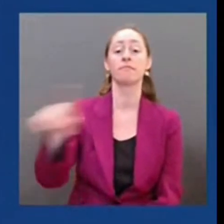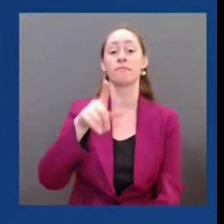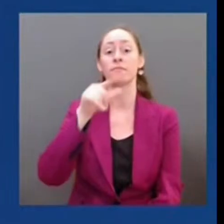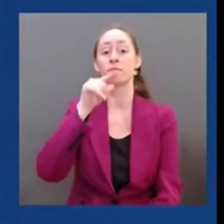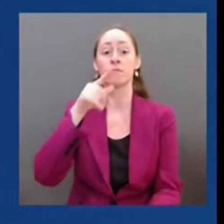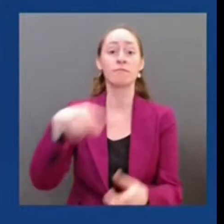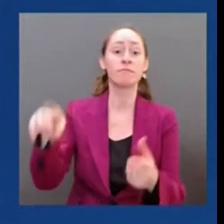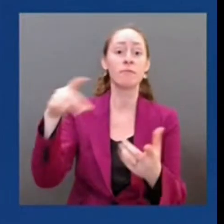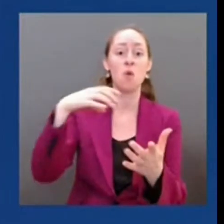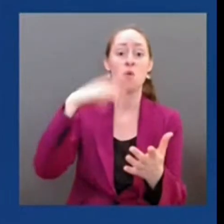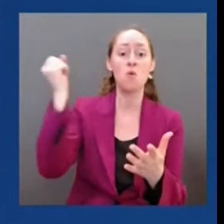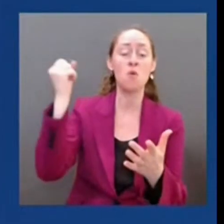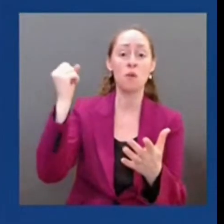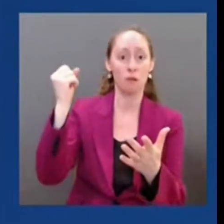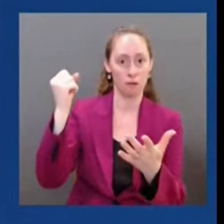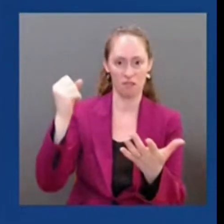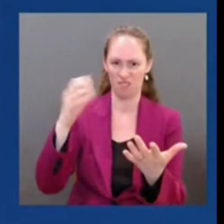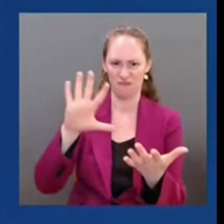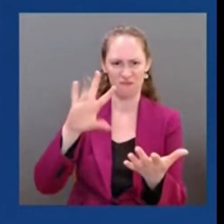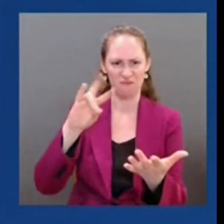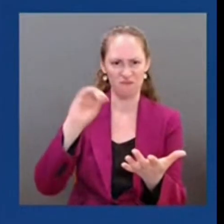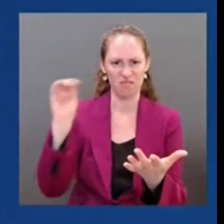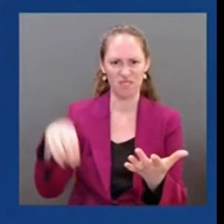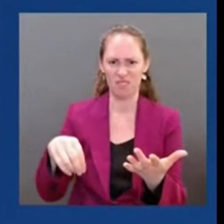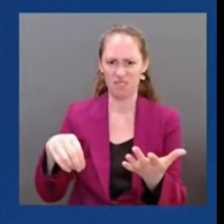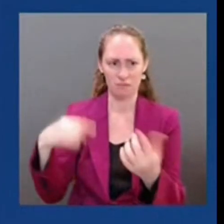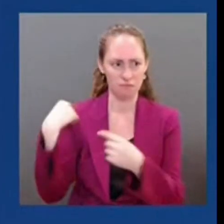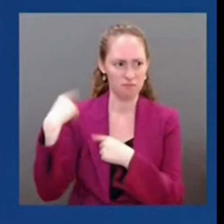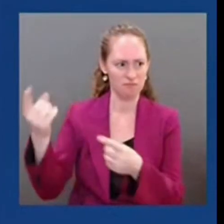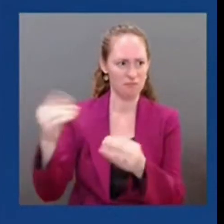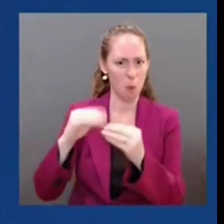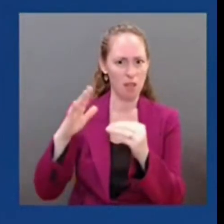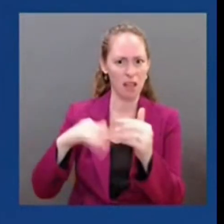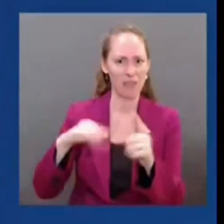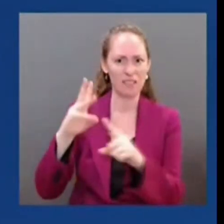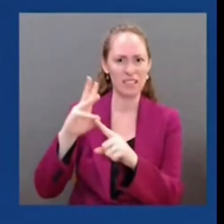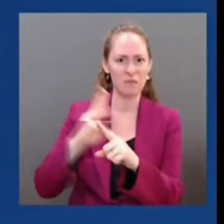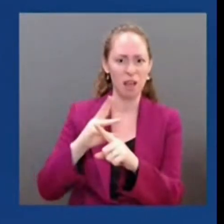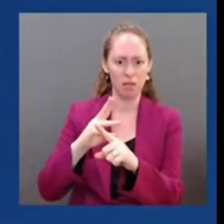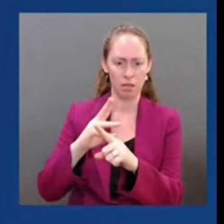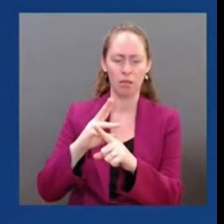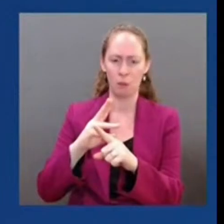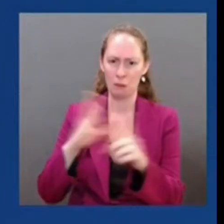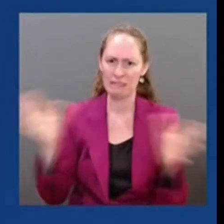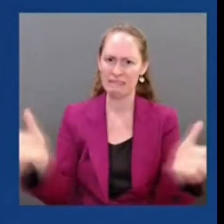AMONG THOSE 65 AND OLDER, 57% HAVE GONE MORE THAN SIX MONTHS